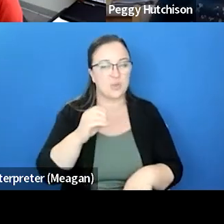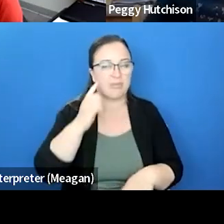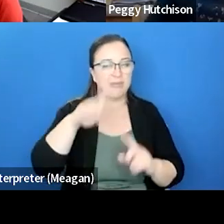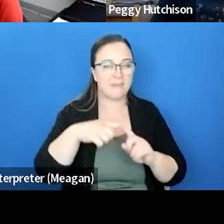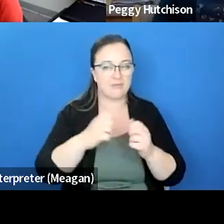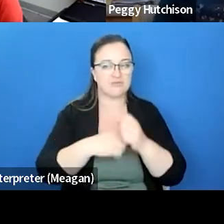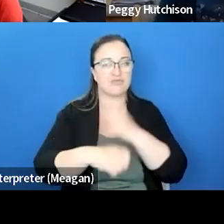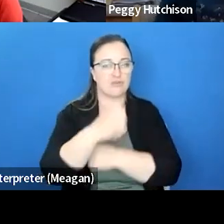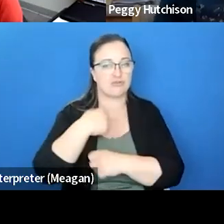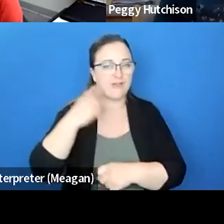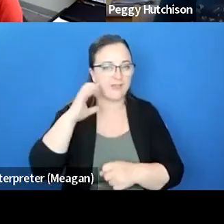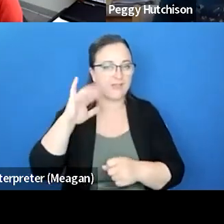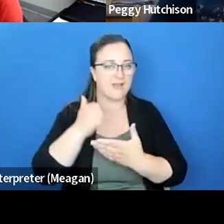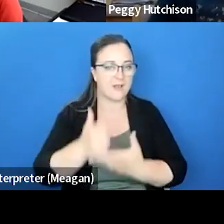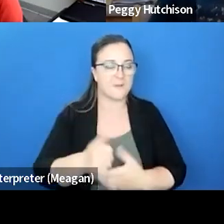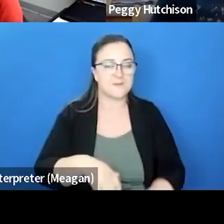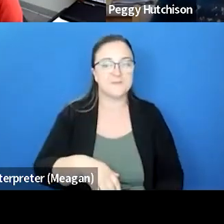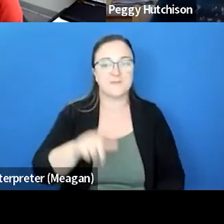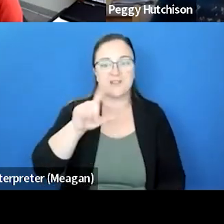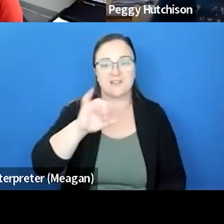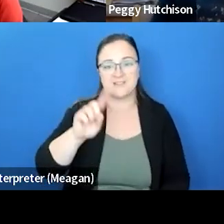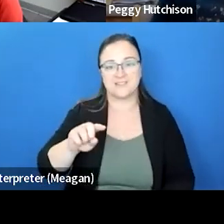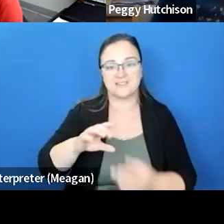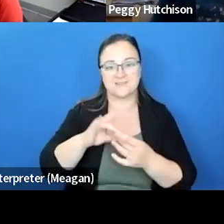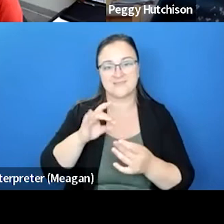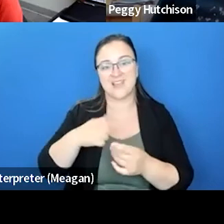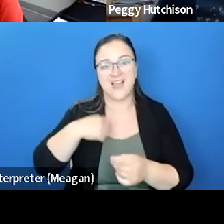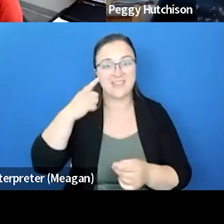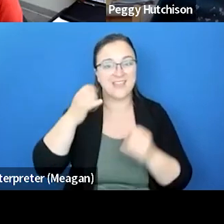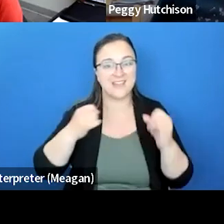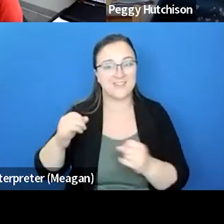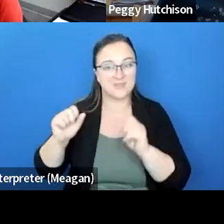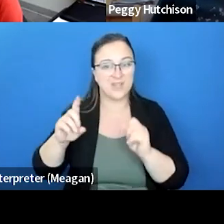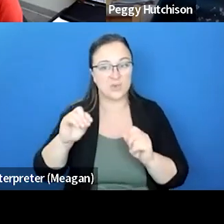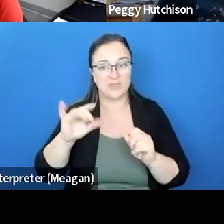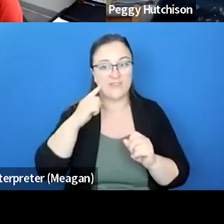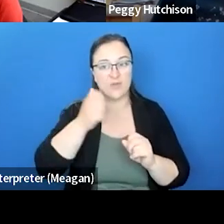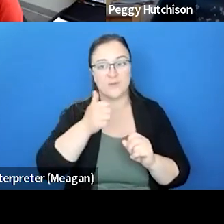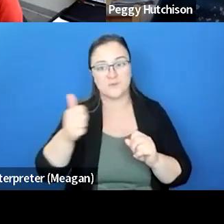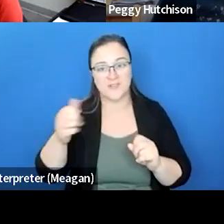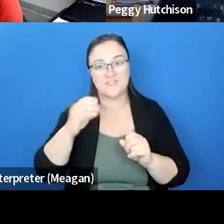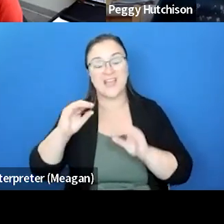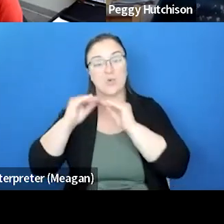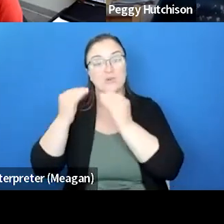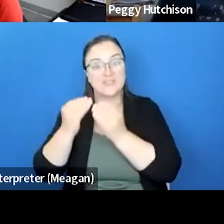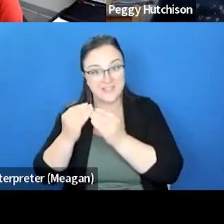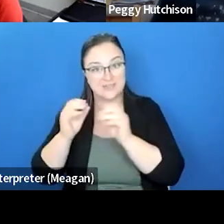And I think that individuals can do that from themselves. And I also think that organizations and we as managers can help do that.